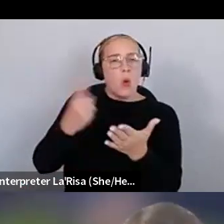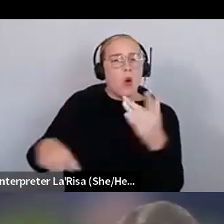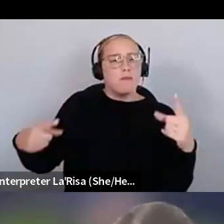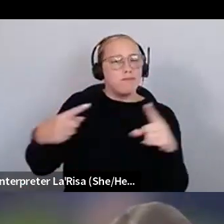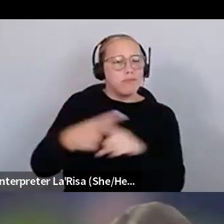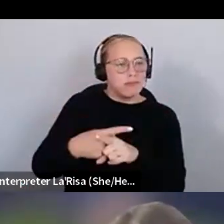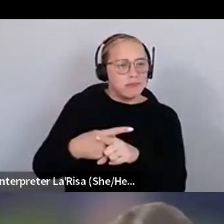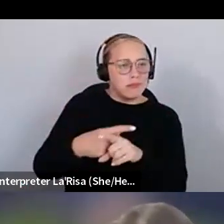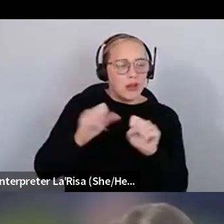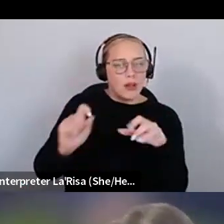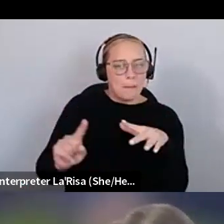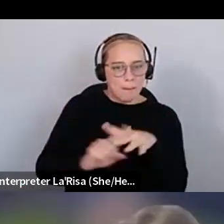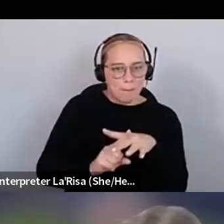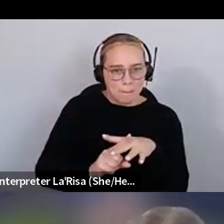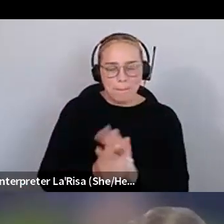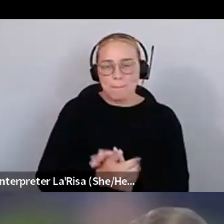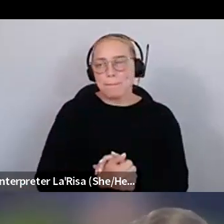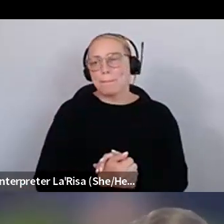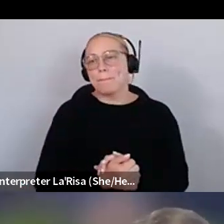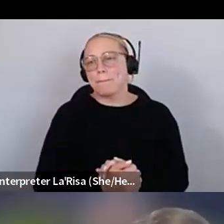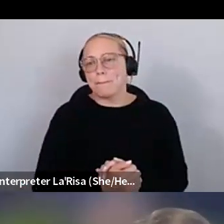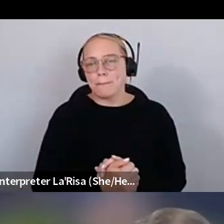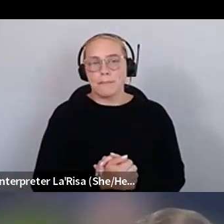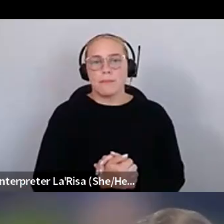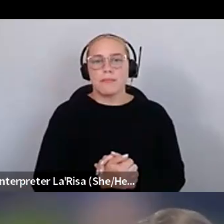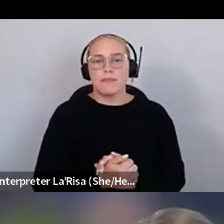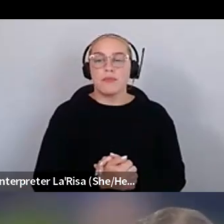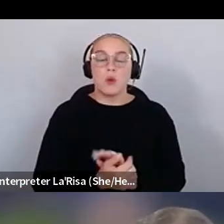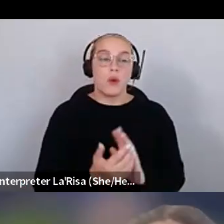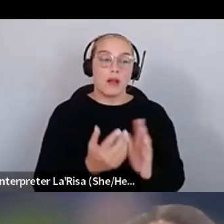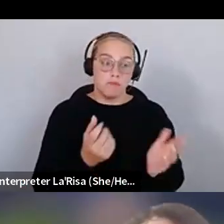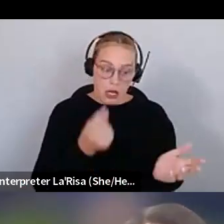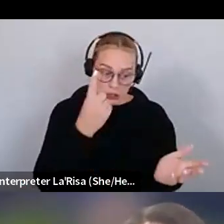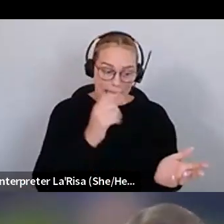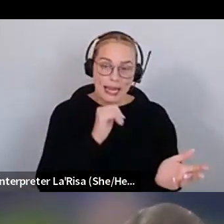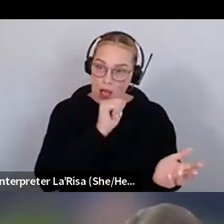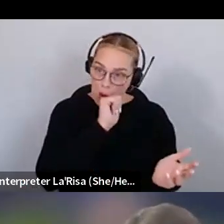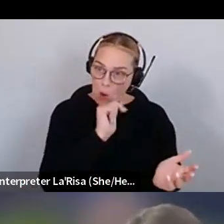of my employer, of myself as the person using sign, how does that situation